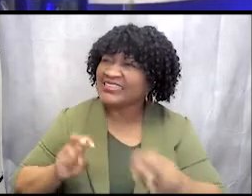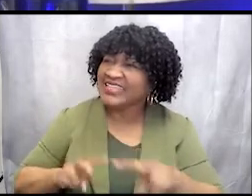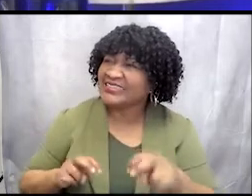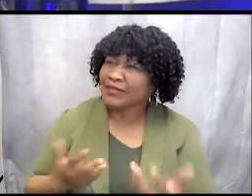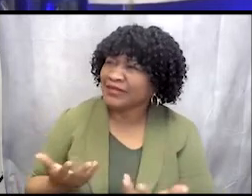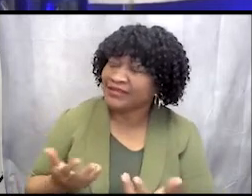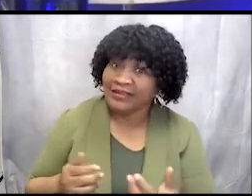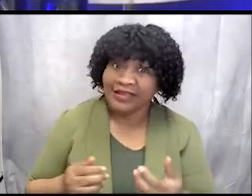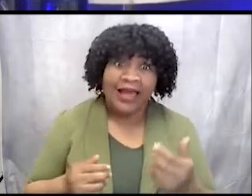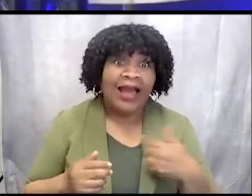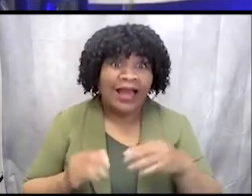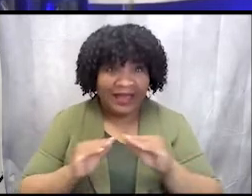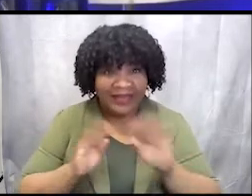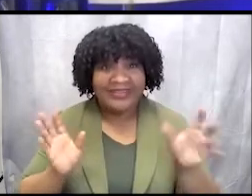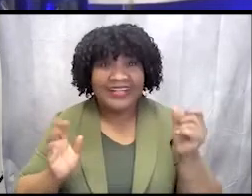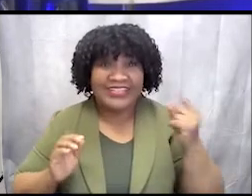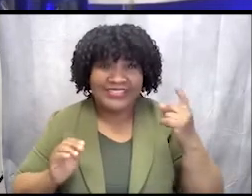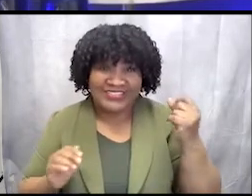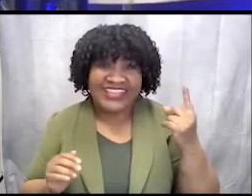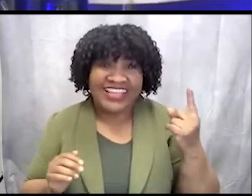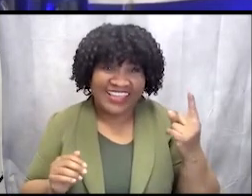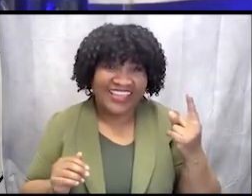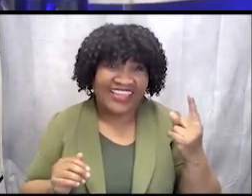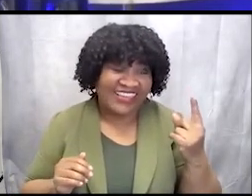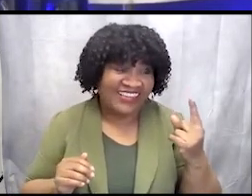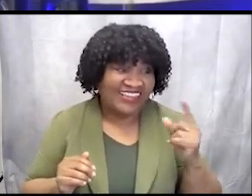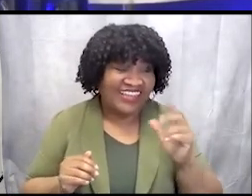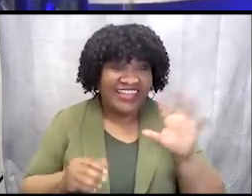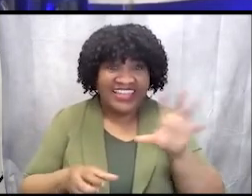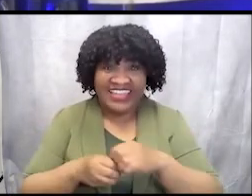But I do understand that in this moment,